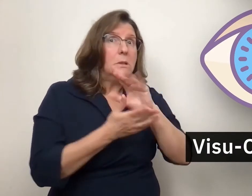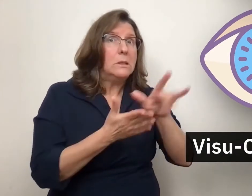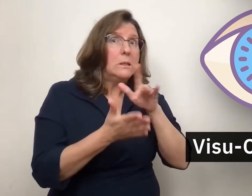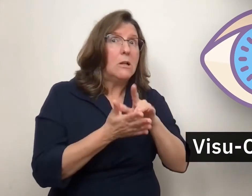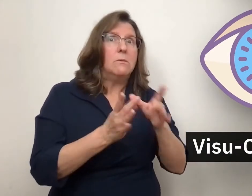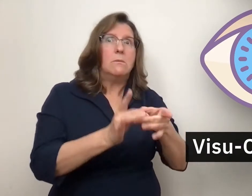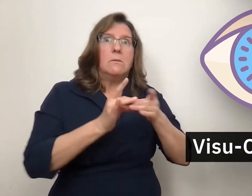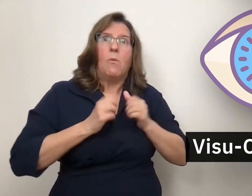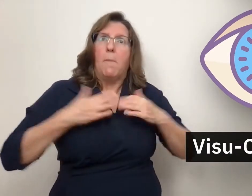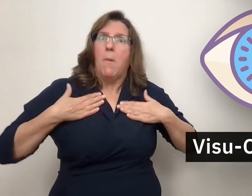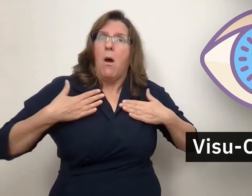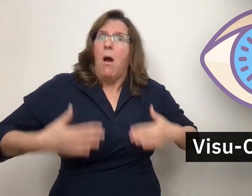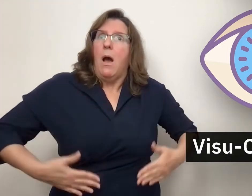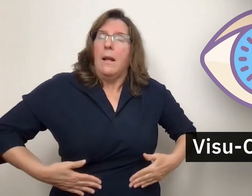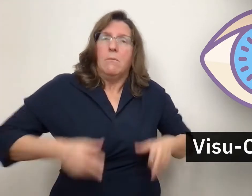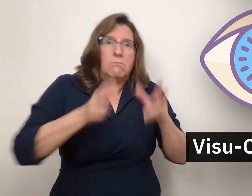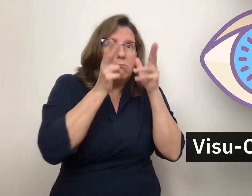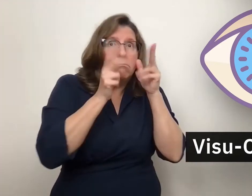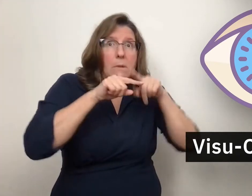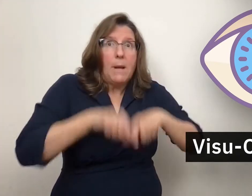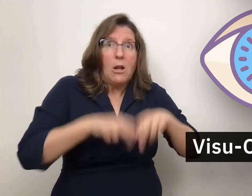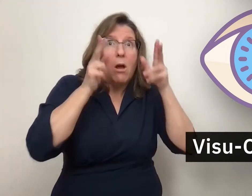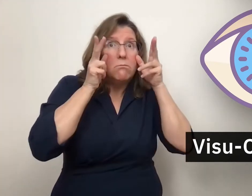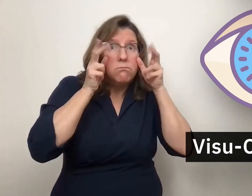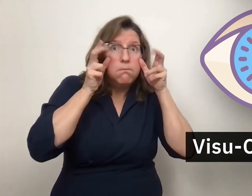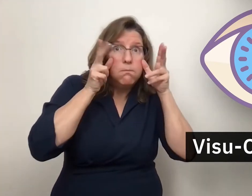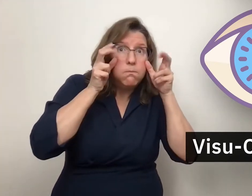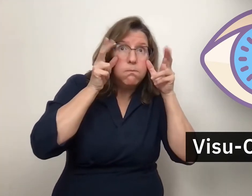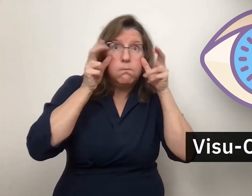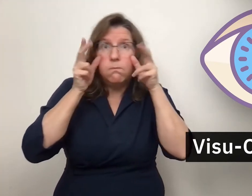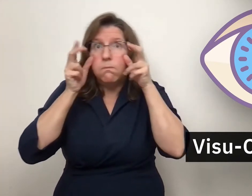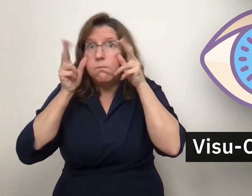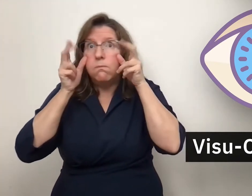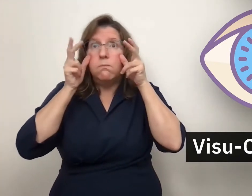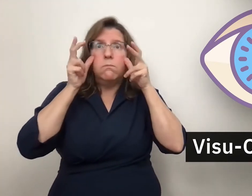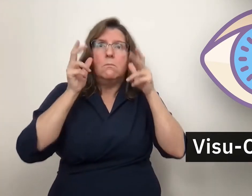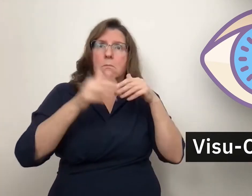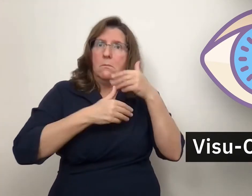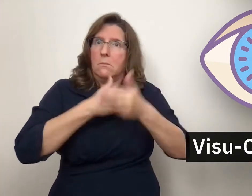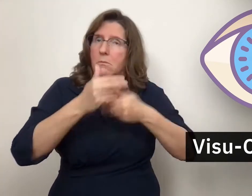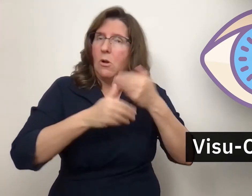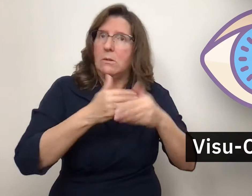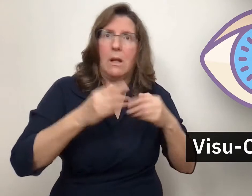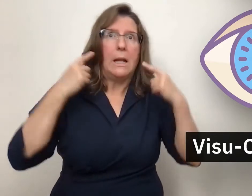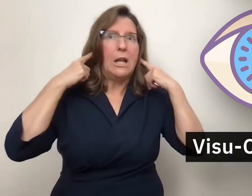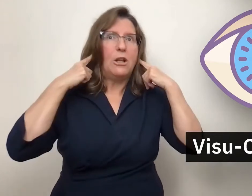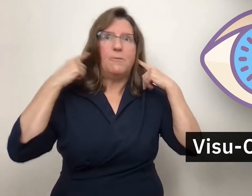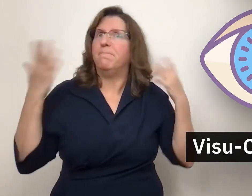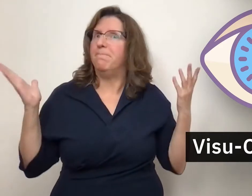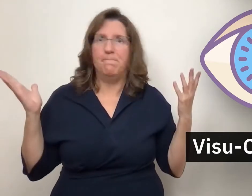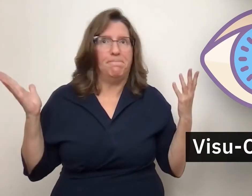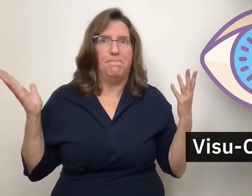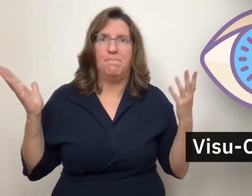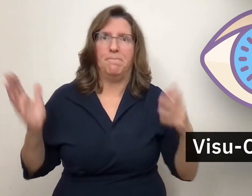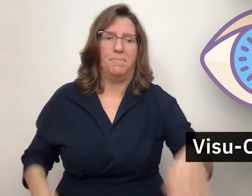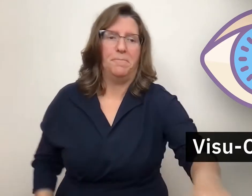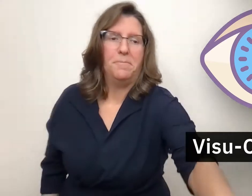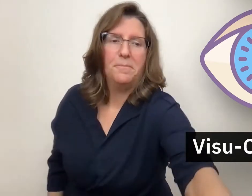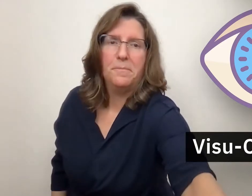In contrast, visuocentrism relies on the visual biosocial portal for processing . . . not hearing.